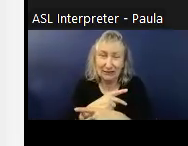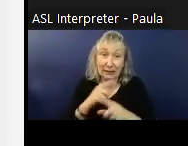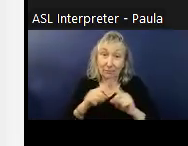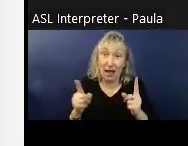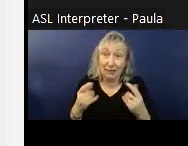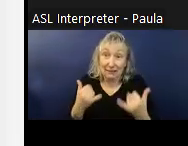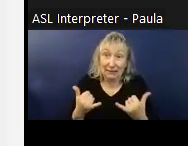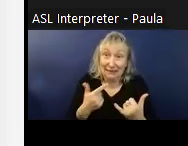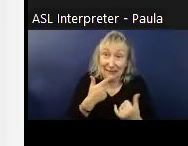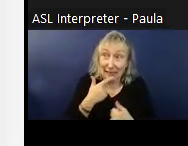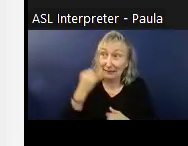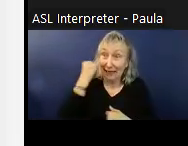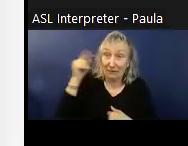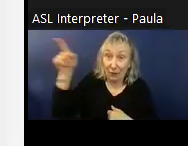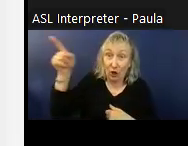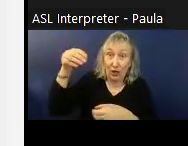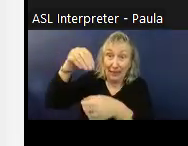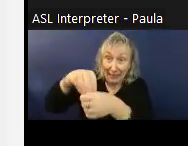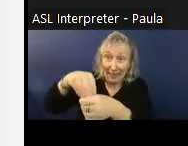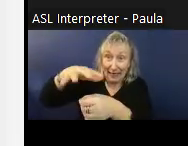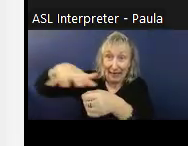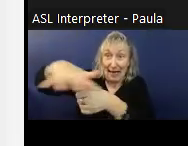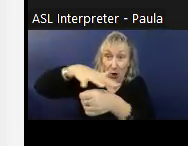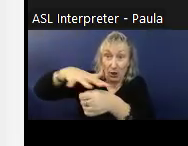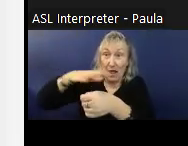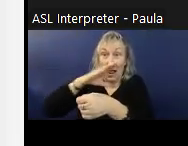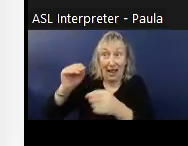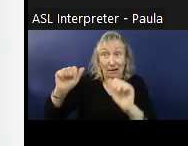specified area poses a risk to health or safety. Yeah.